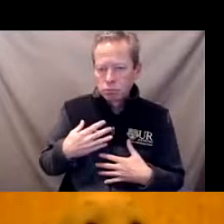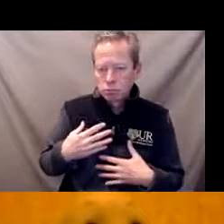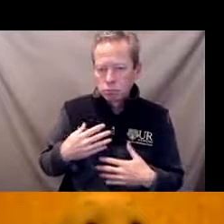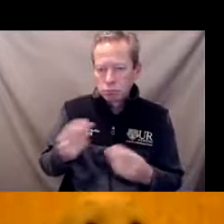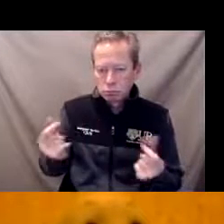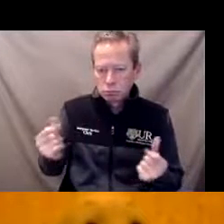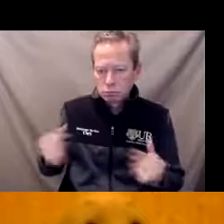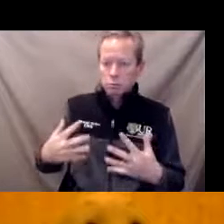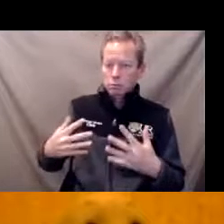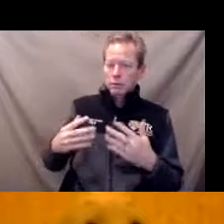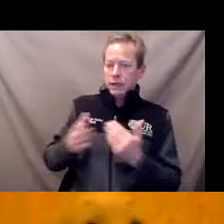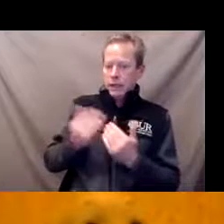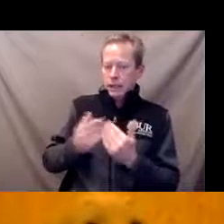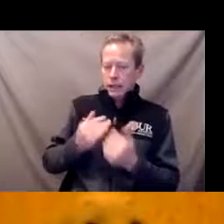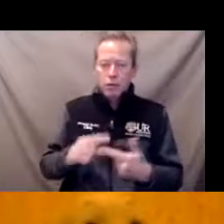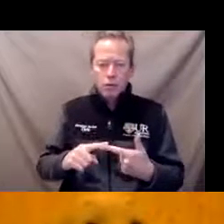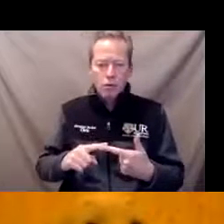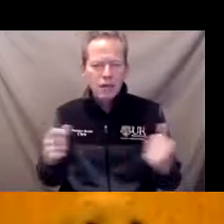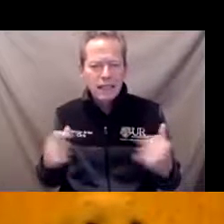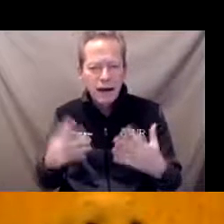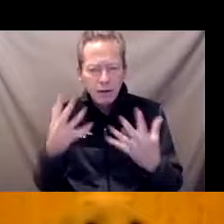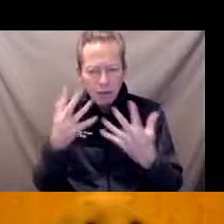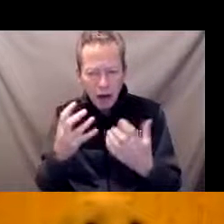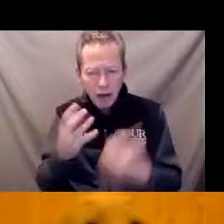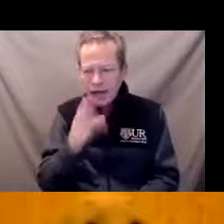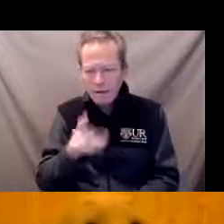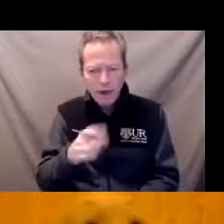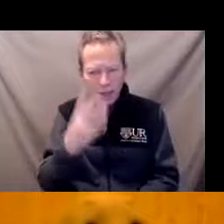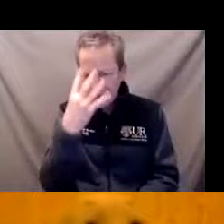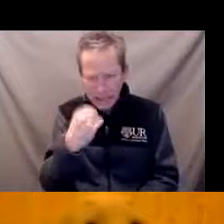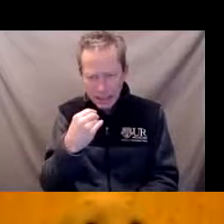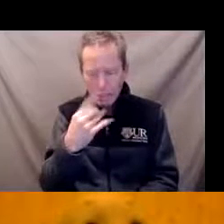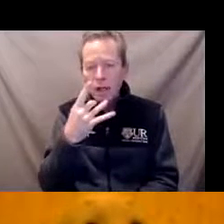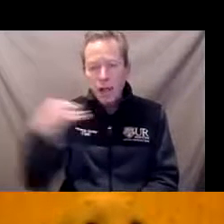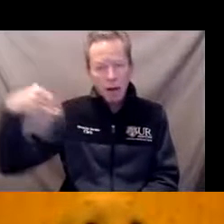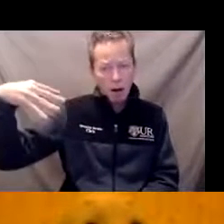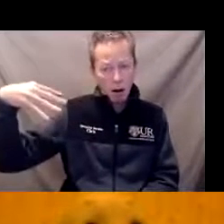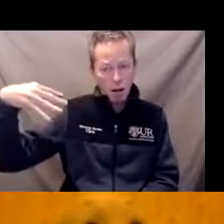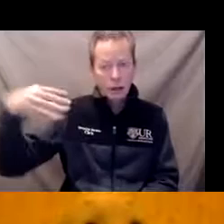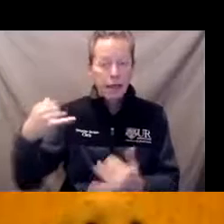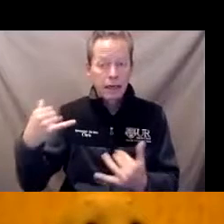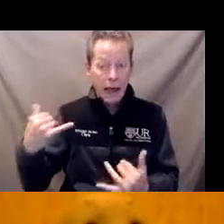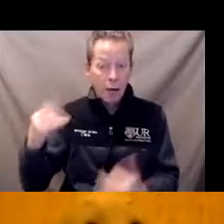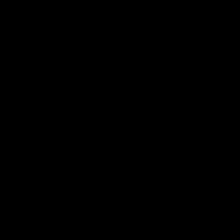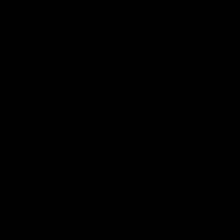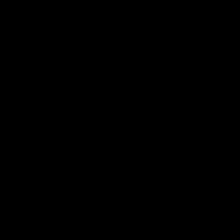of the dark. they never needed to sleep with the light on now they do. so just keep these things